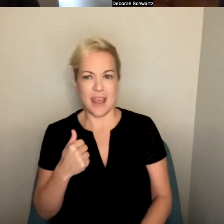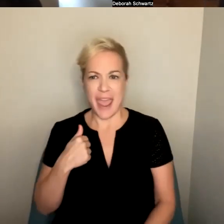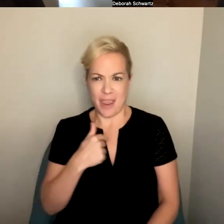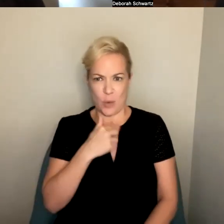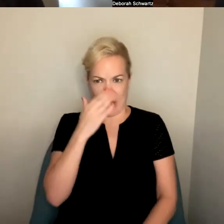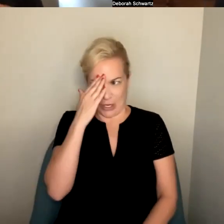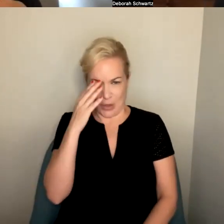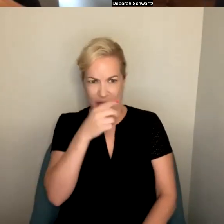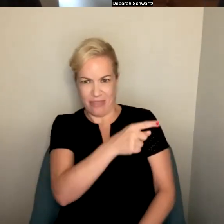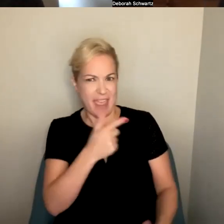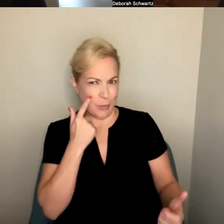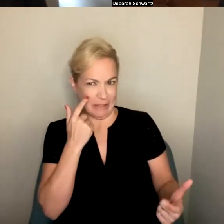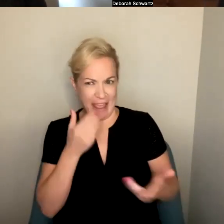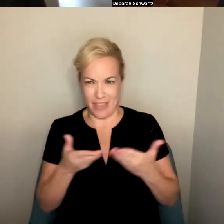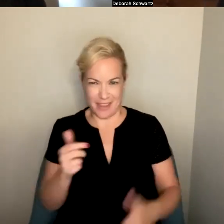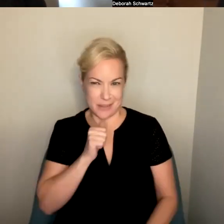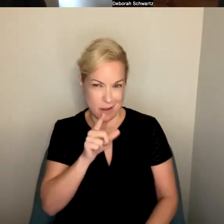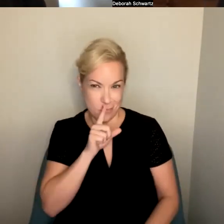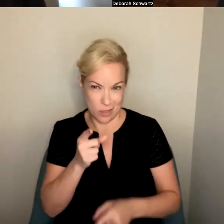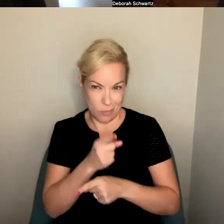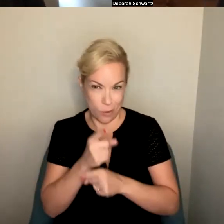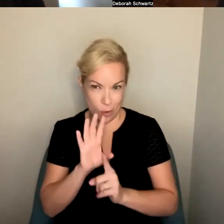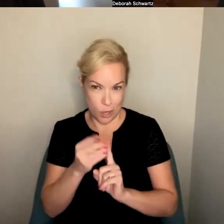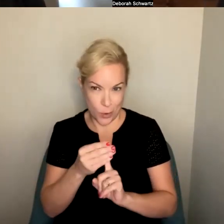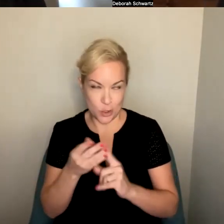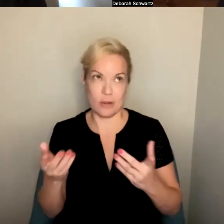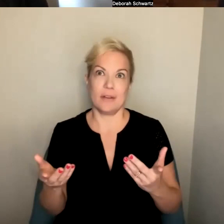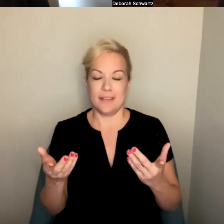so, you know, we have a lot to still learn and we still and they of course there's brilliant